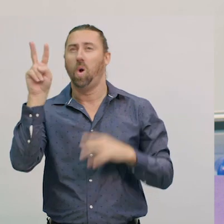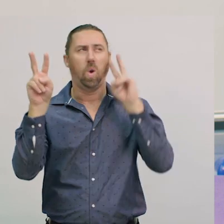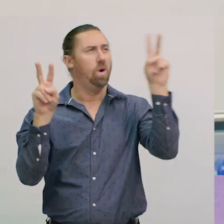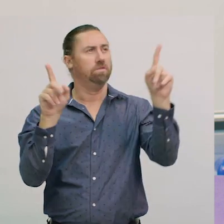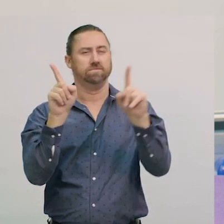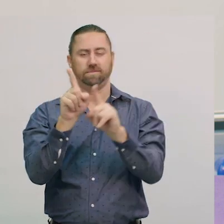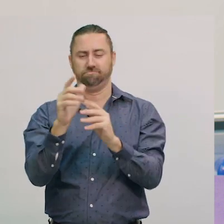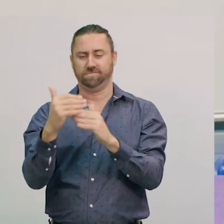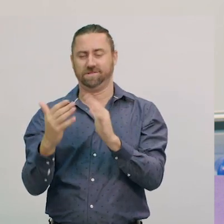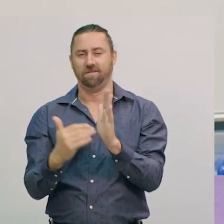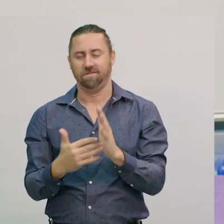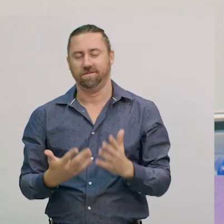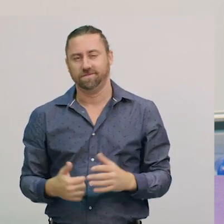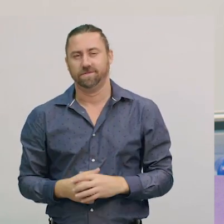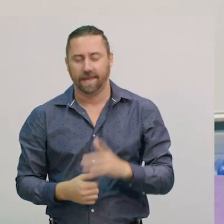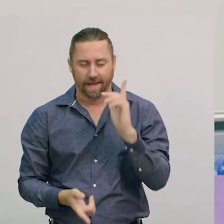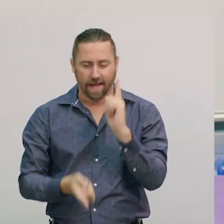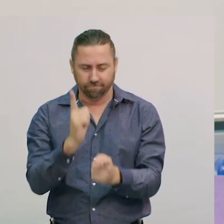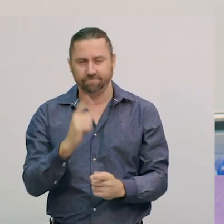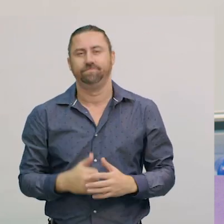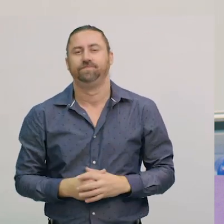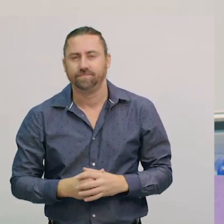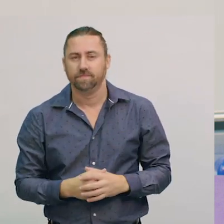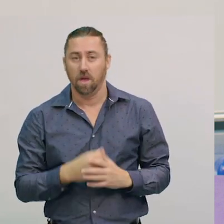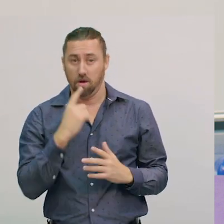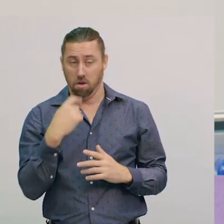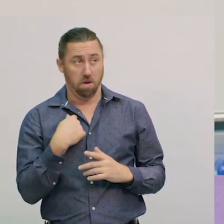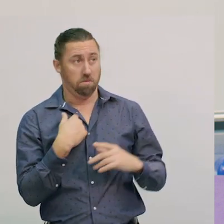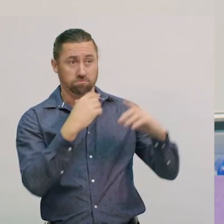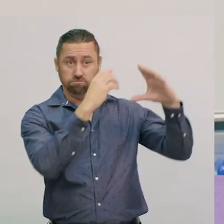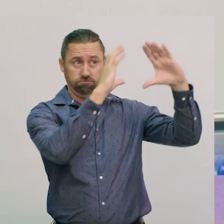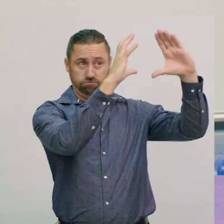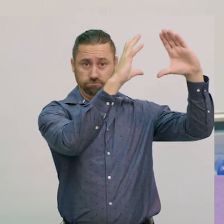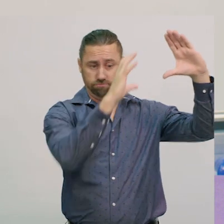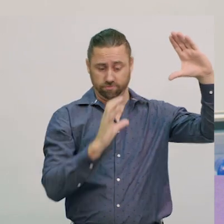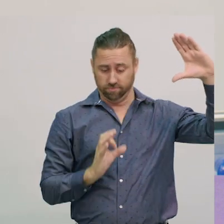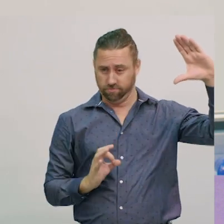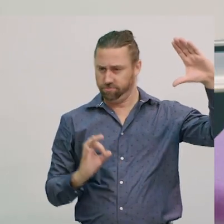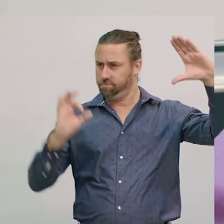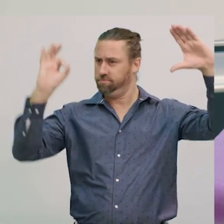Let’s visualise how large the distances are by using a basketball, marble and peppercorn.